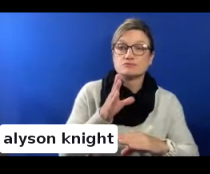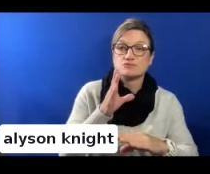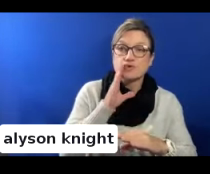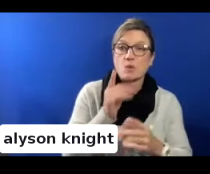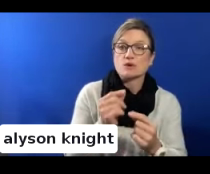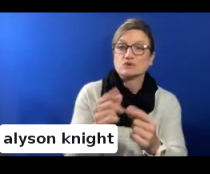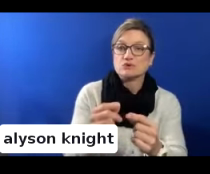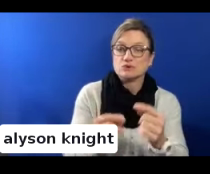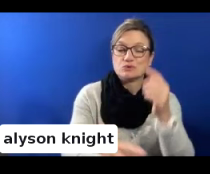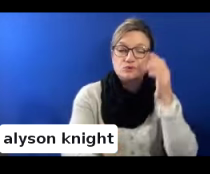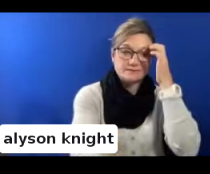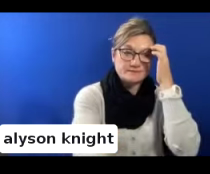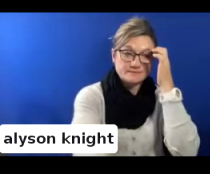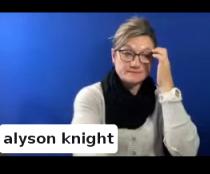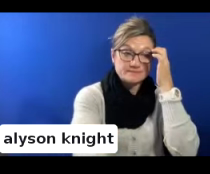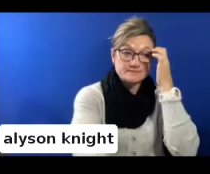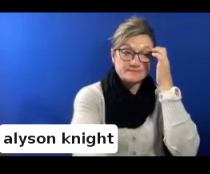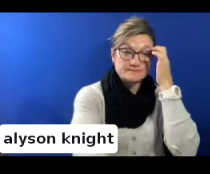draft has been on the decline.